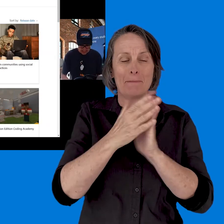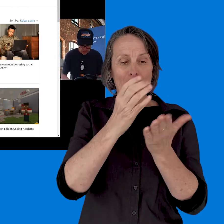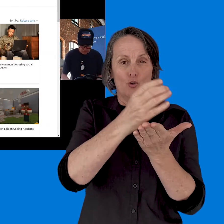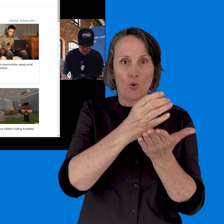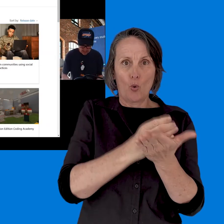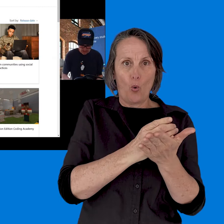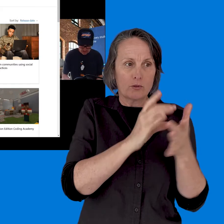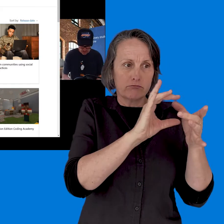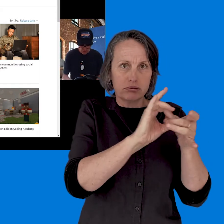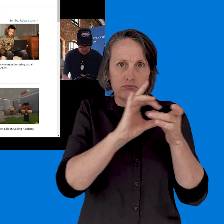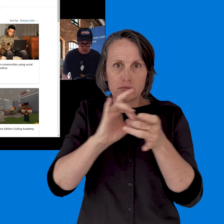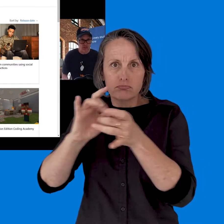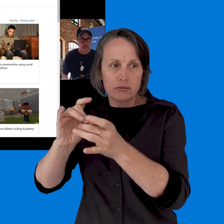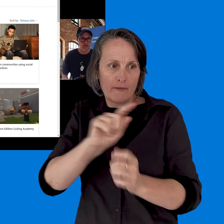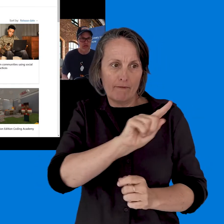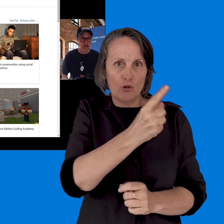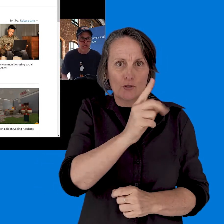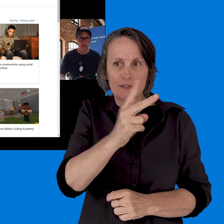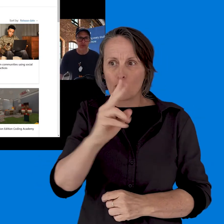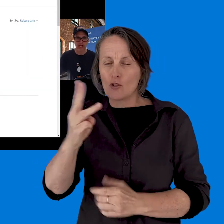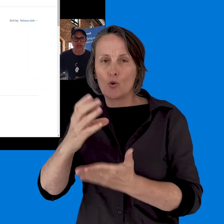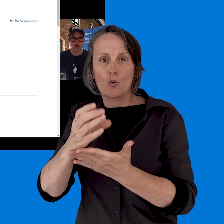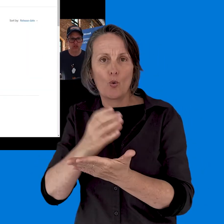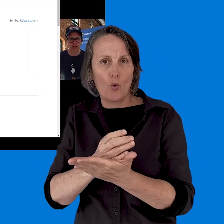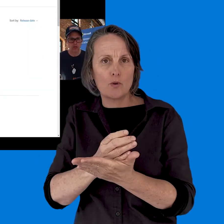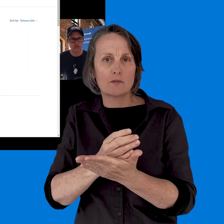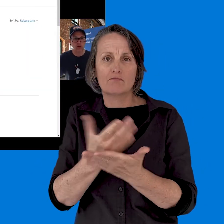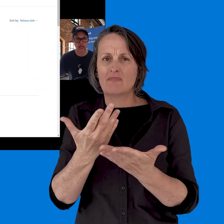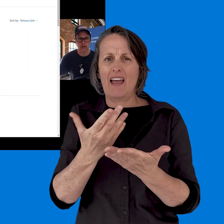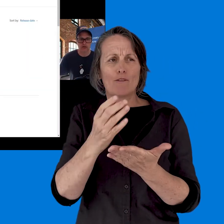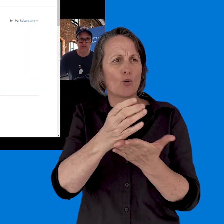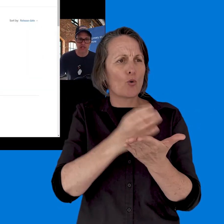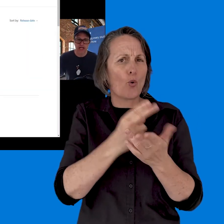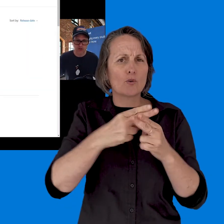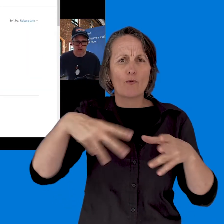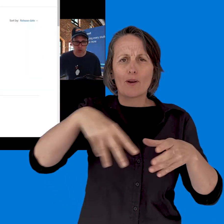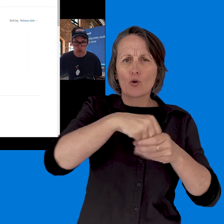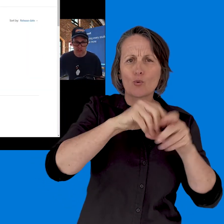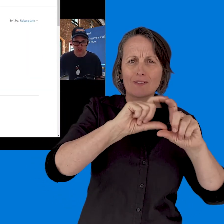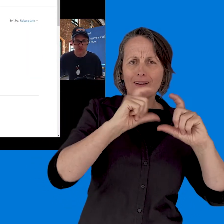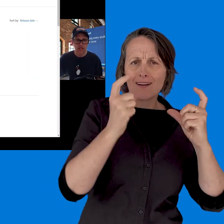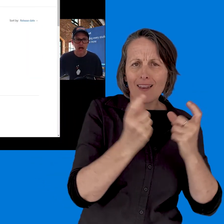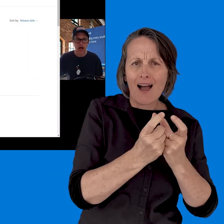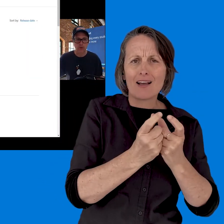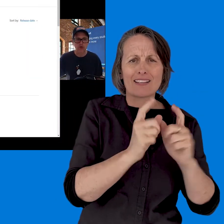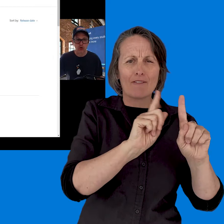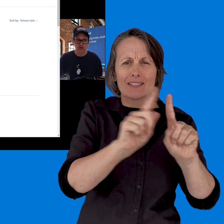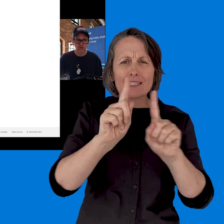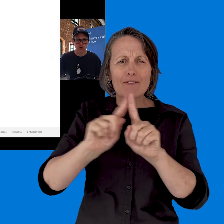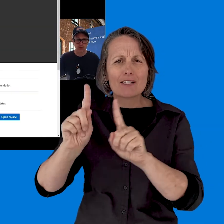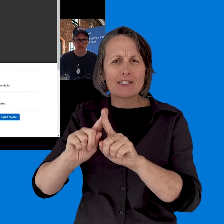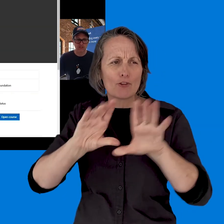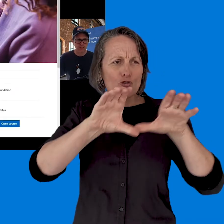again, if you start to type inclusive and put that in, you'll see we've got inclusive classroom courses, groups of courses.